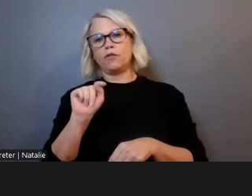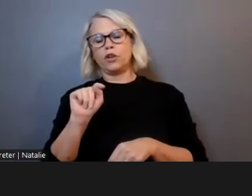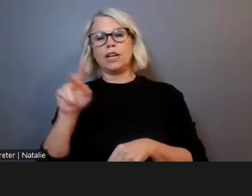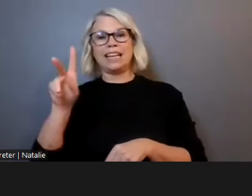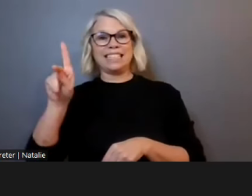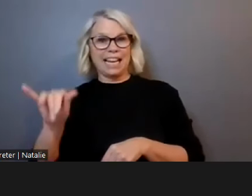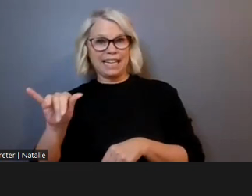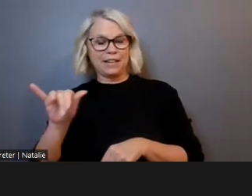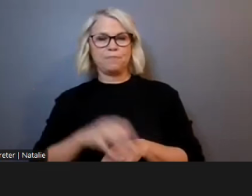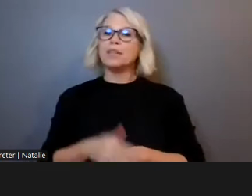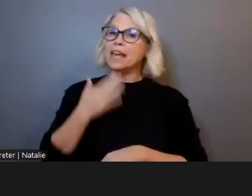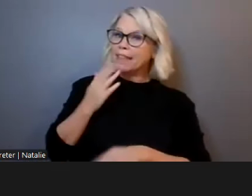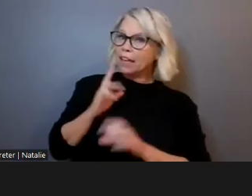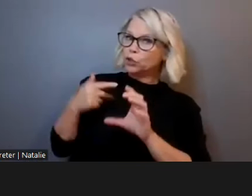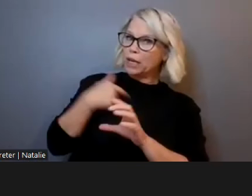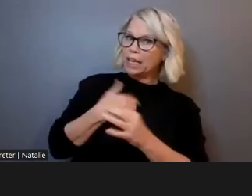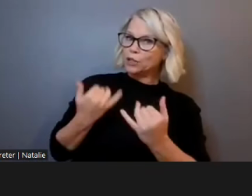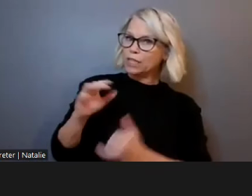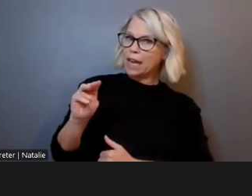Thank you so much for joining us, nice to see you.